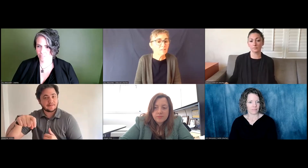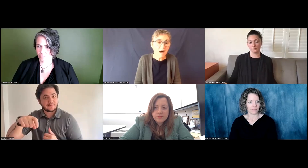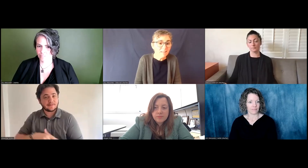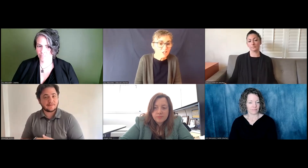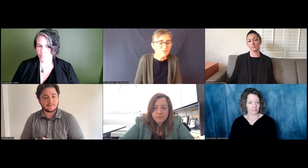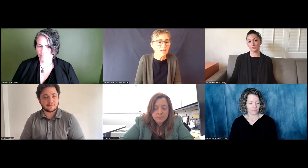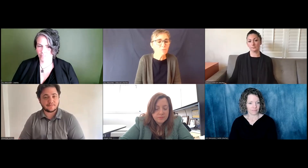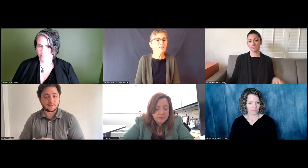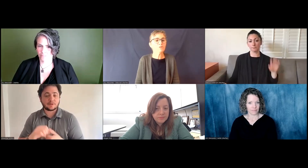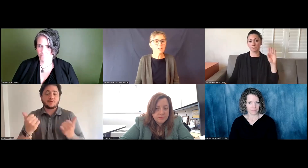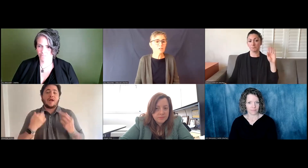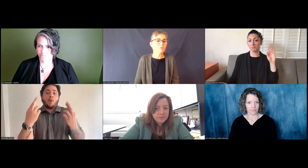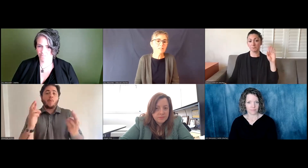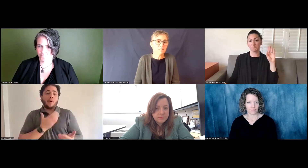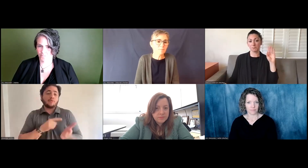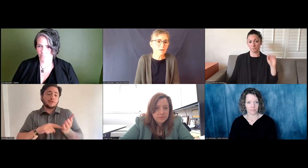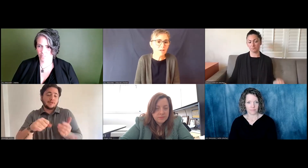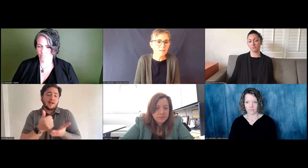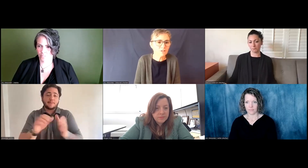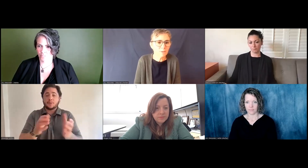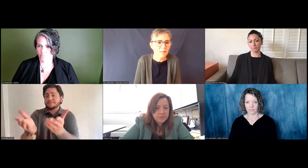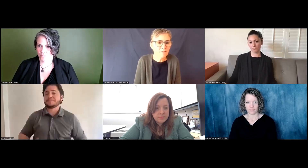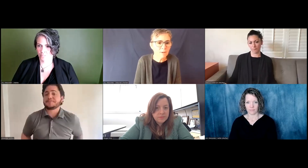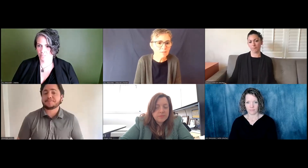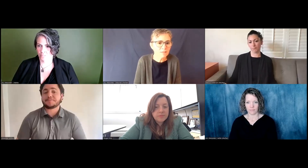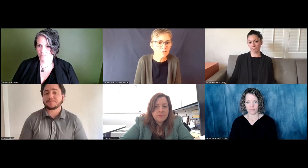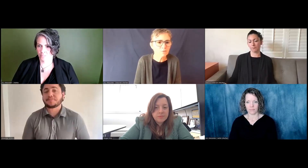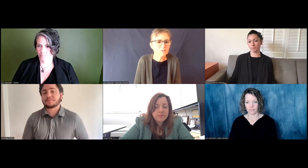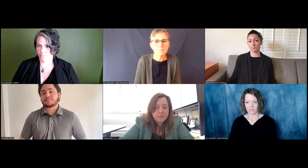knowledge, right, we need to increase the amount of knowledge that people have about the issues.